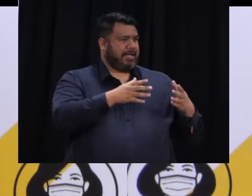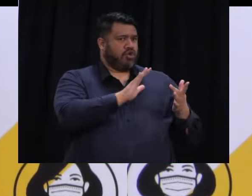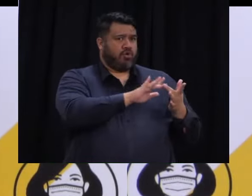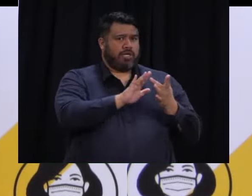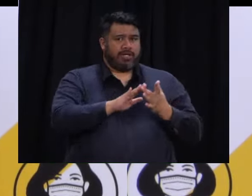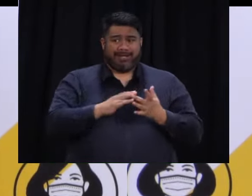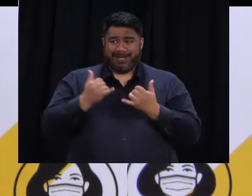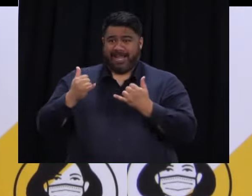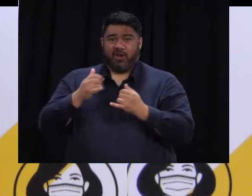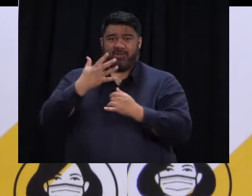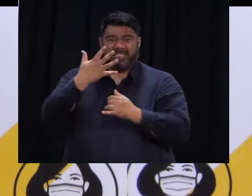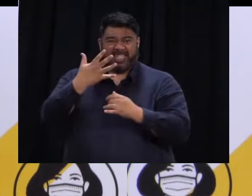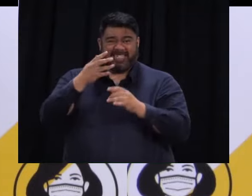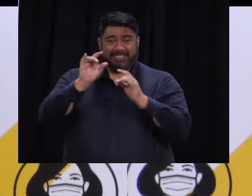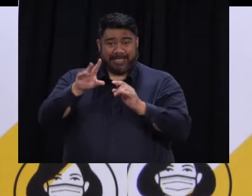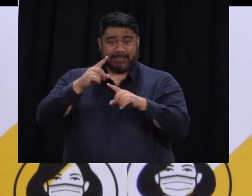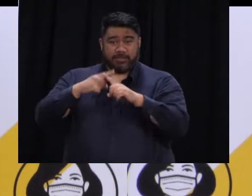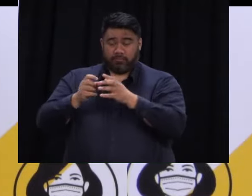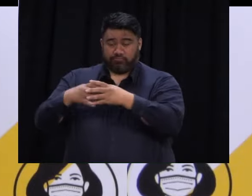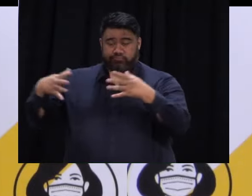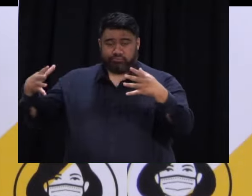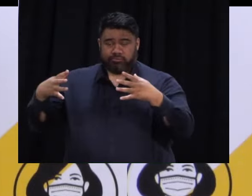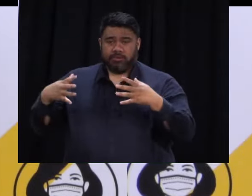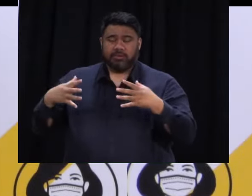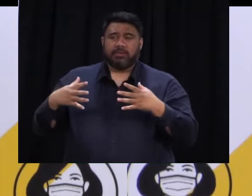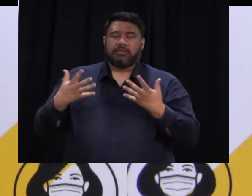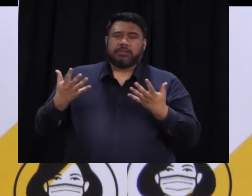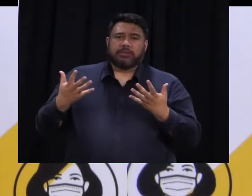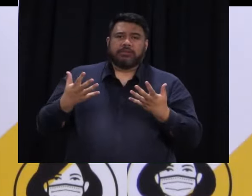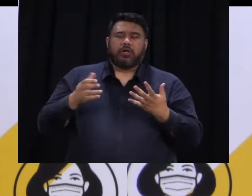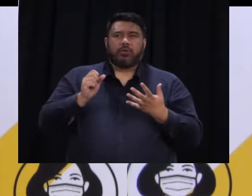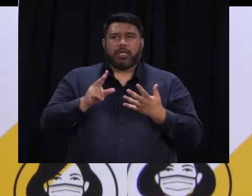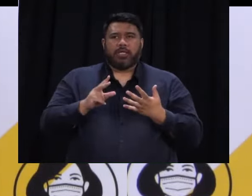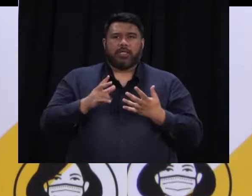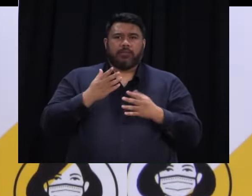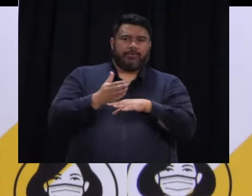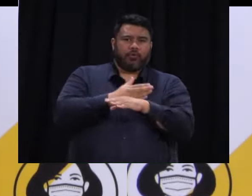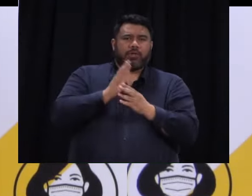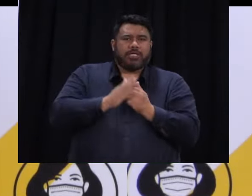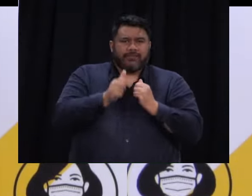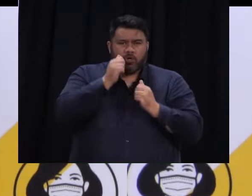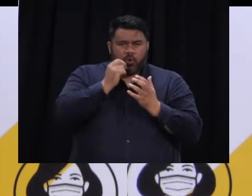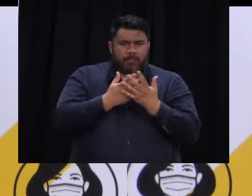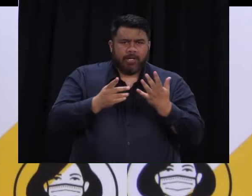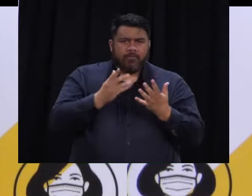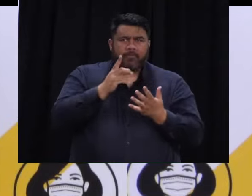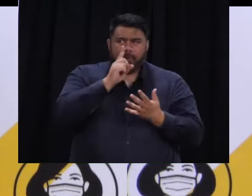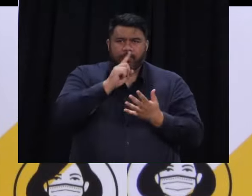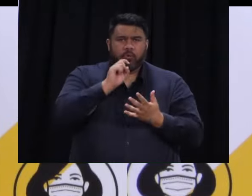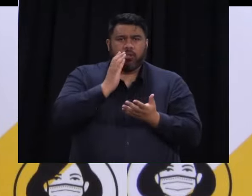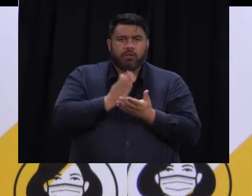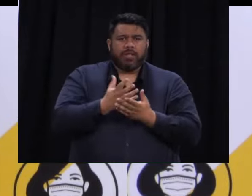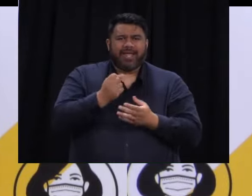contacts than we had in August last year. Actually, at this point in the outbreak, a larger